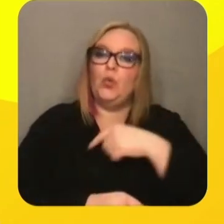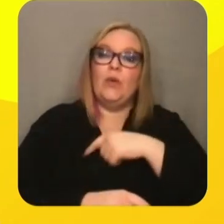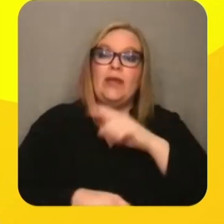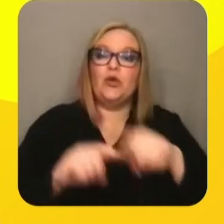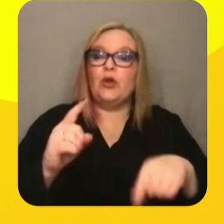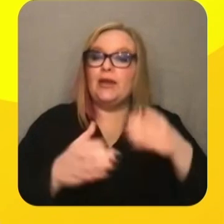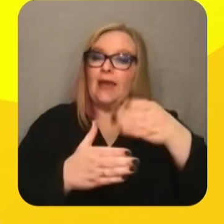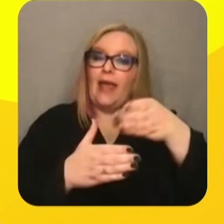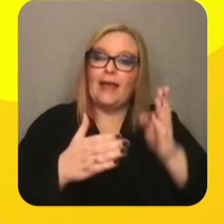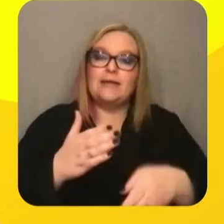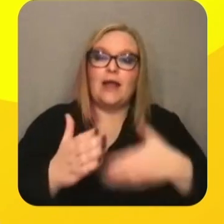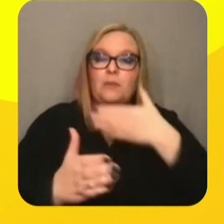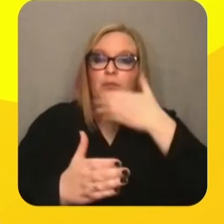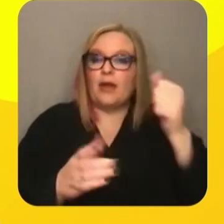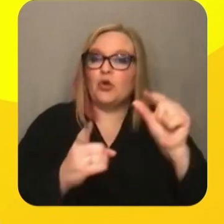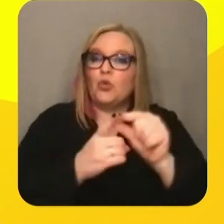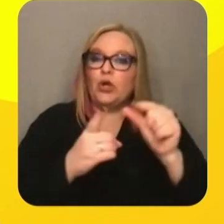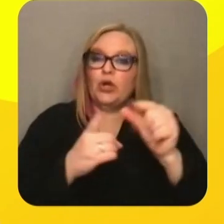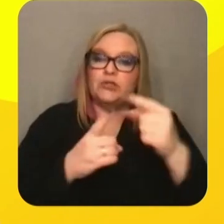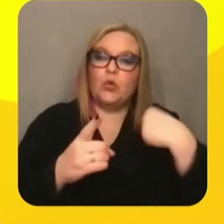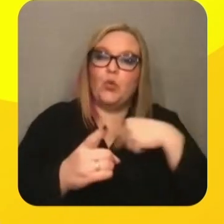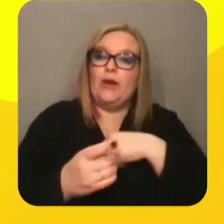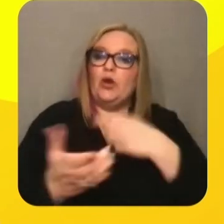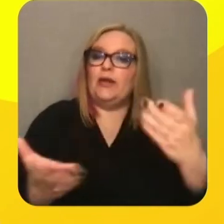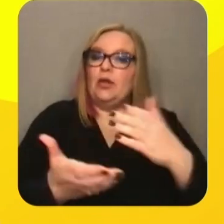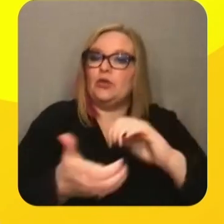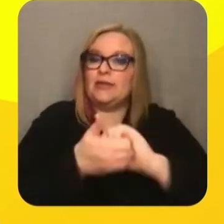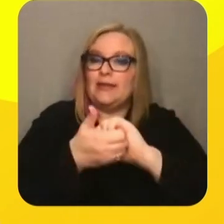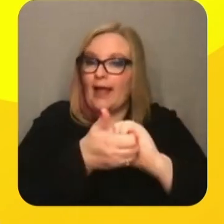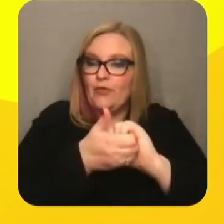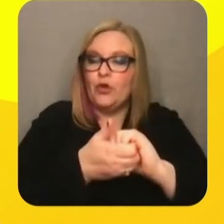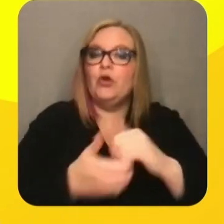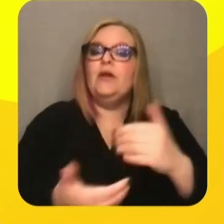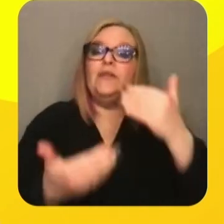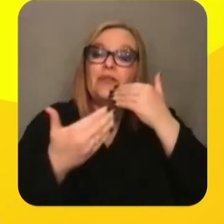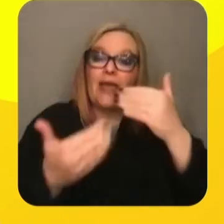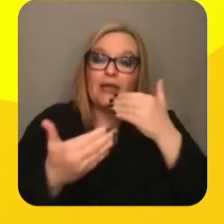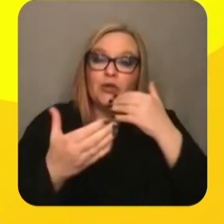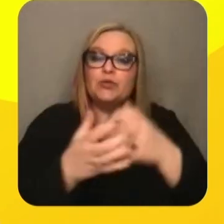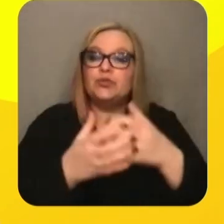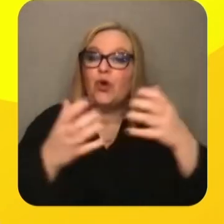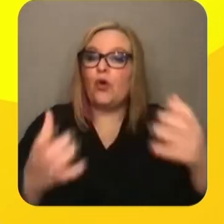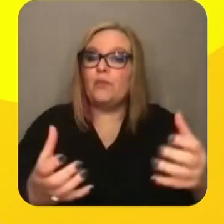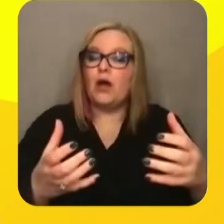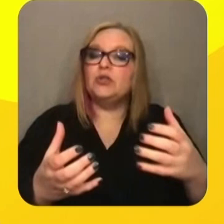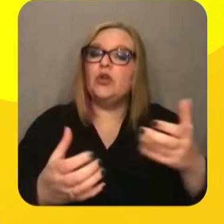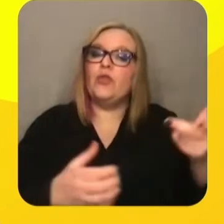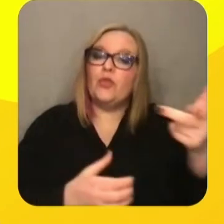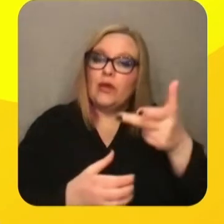We're in this together, so look, what can I say? Thank you so, so much, all three of you, for your time and energy.